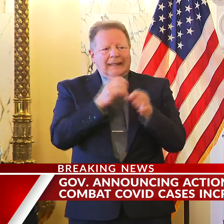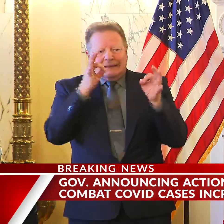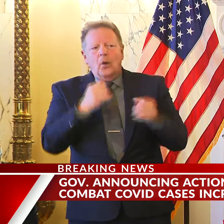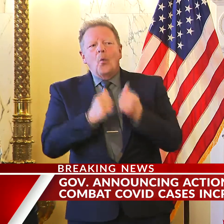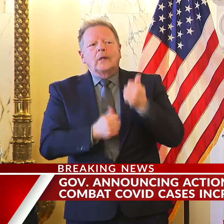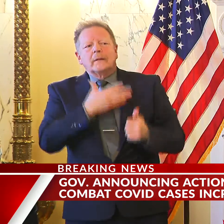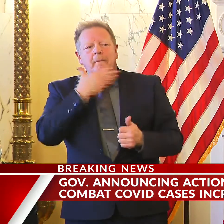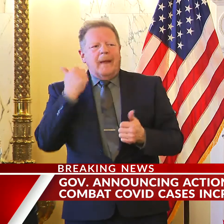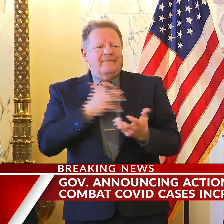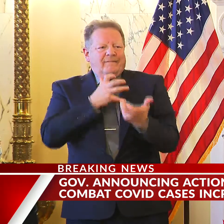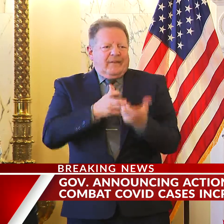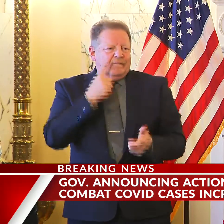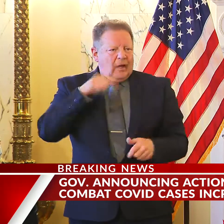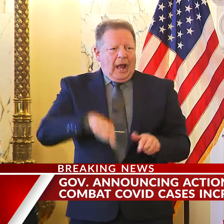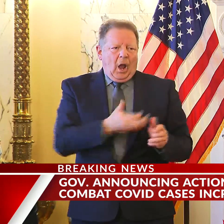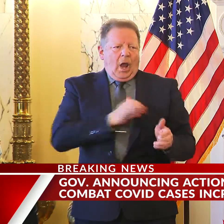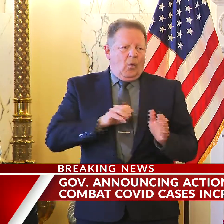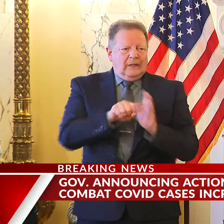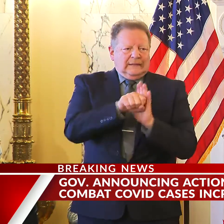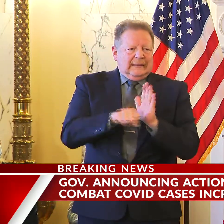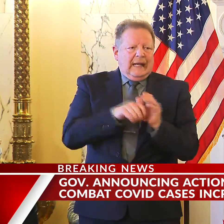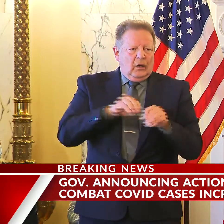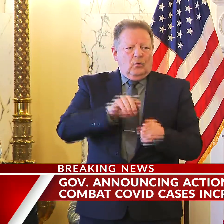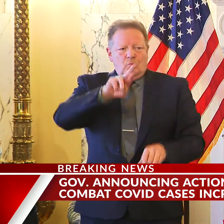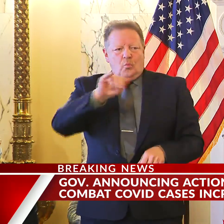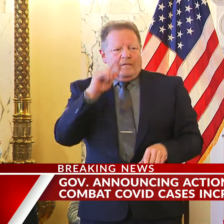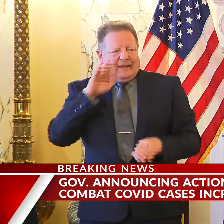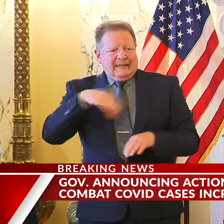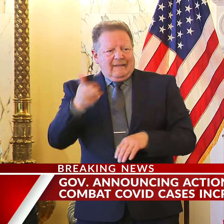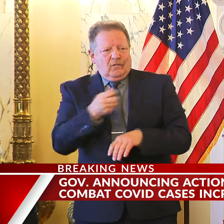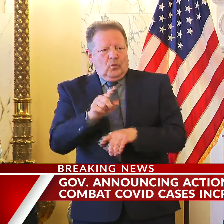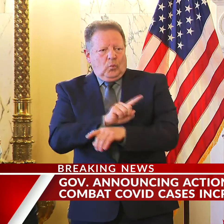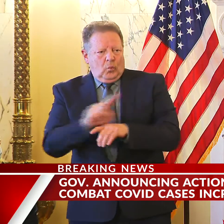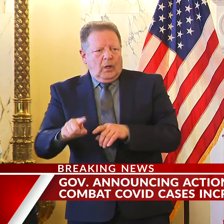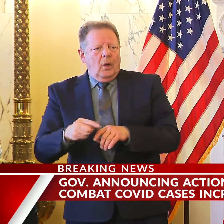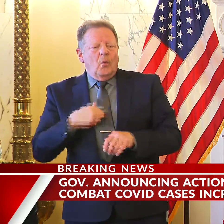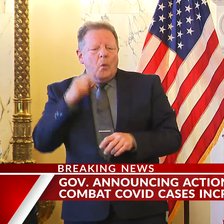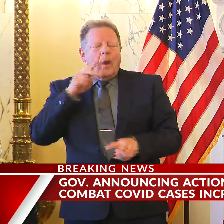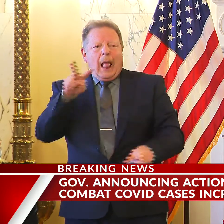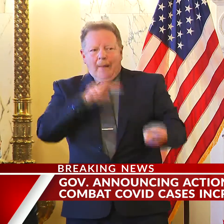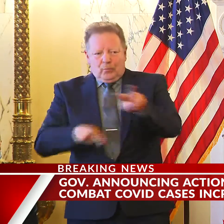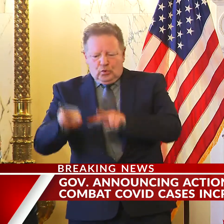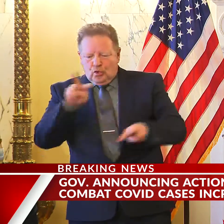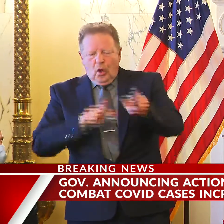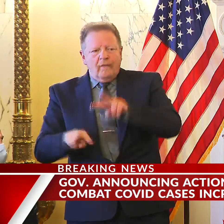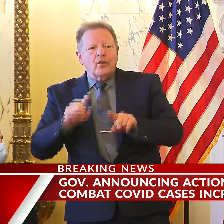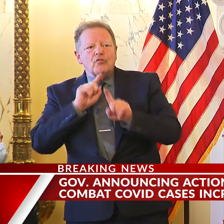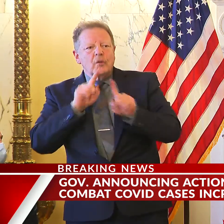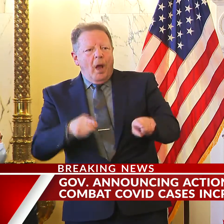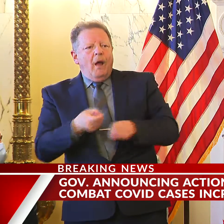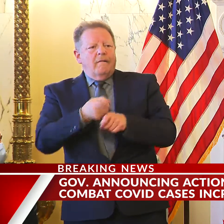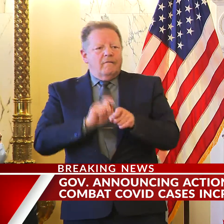ABOUT AND EVERYTHING IN BETWEEN AND THEN IT'S OUR JOB TO FILTER IT AND DO WHAT'S THAT WHERE THE SPOT WHERE OVER